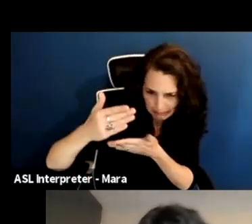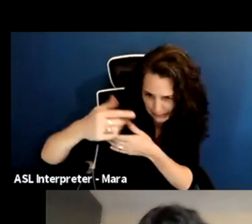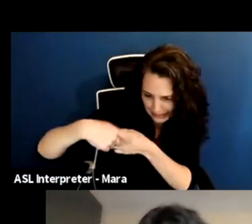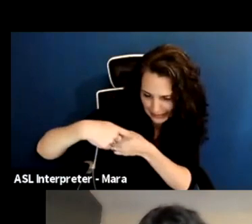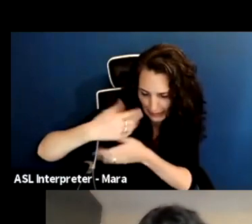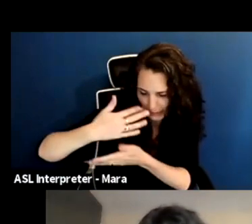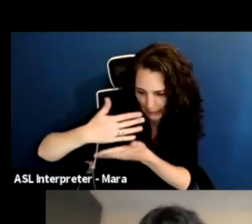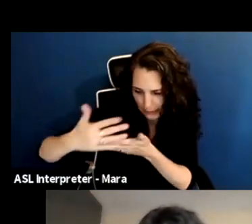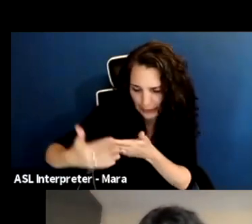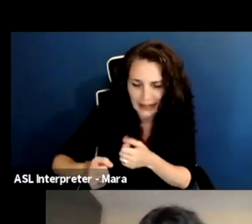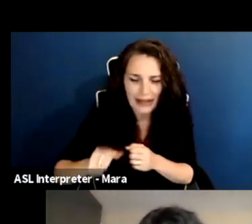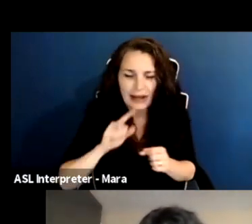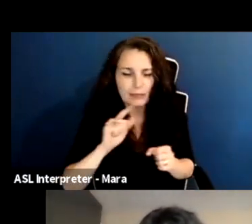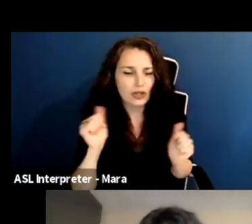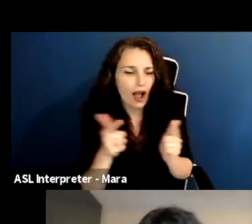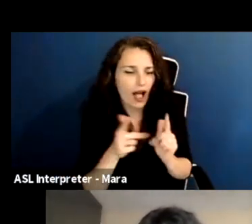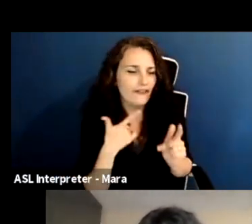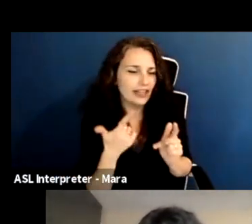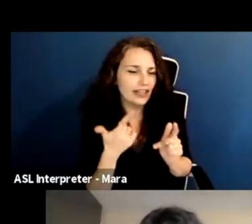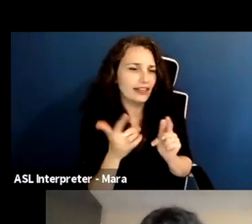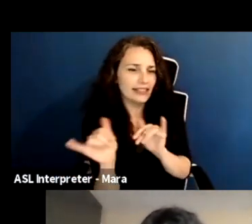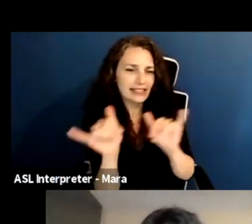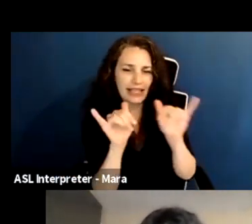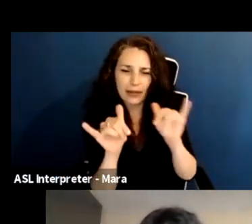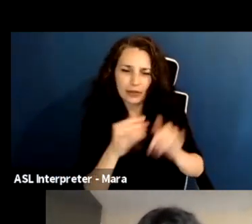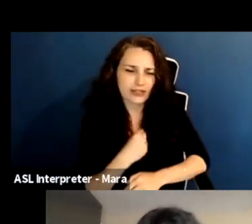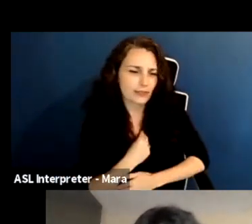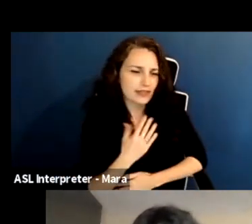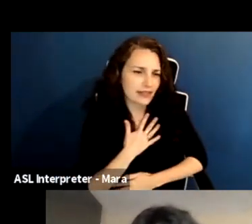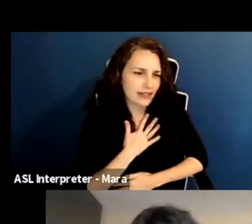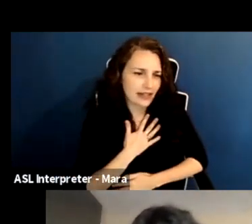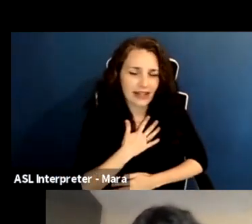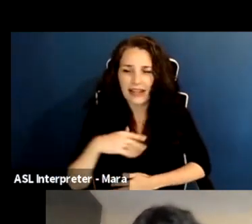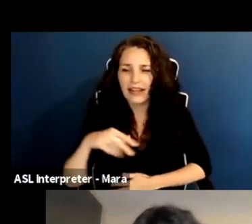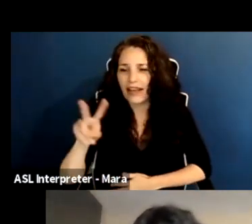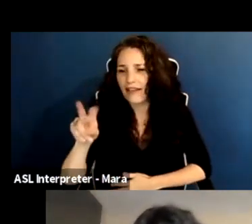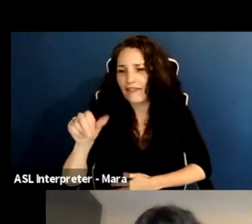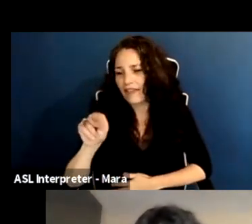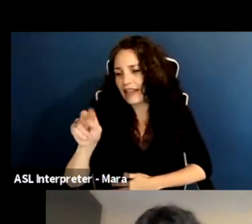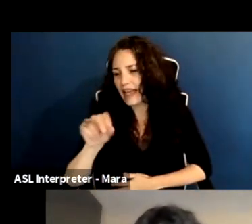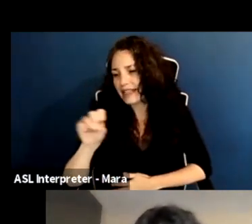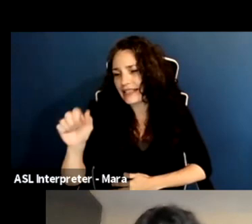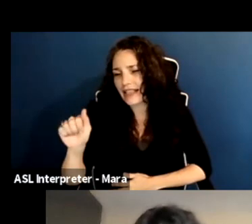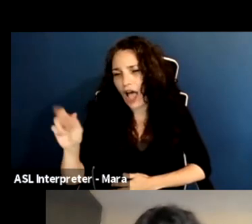So Vanessa Roth, thank you so much for this great series and for amplifying these voices.